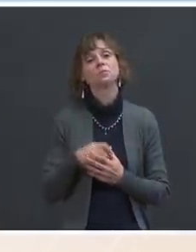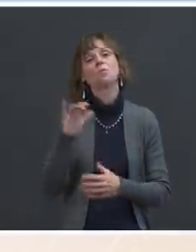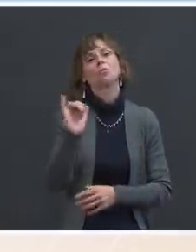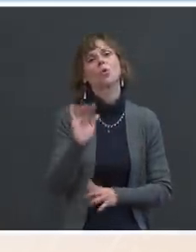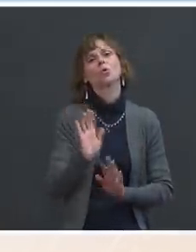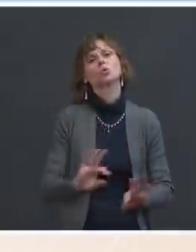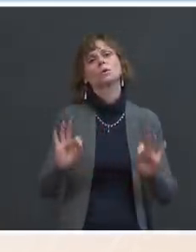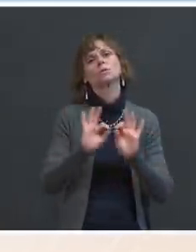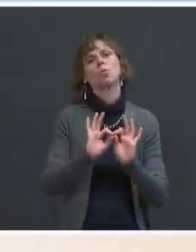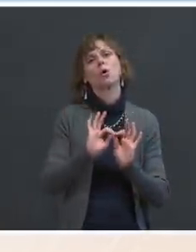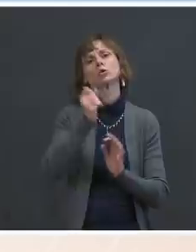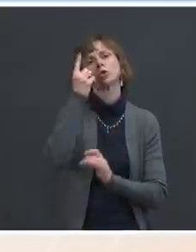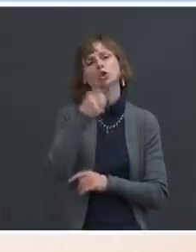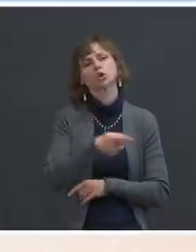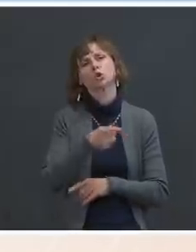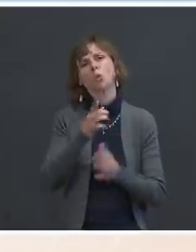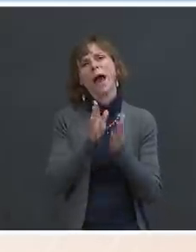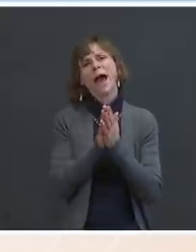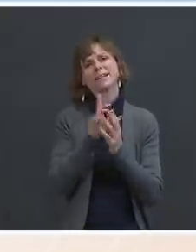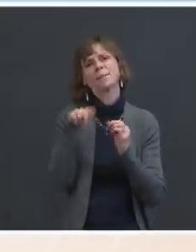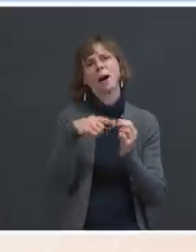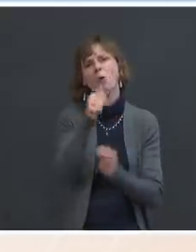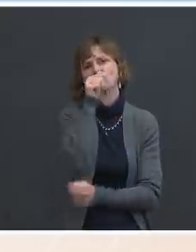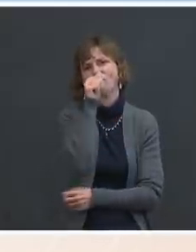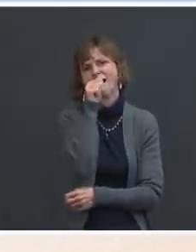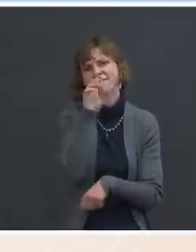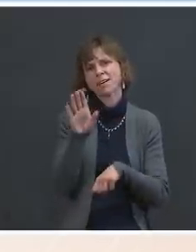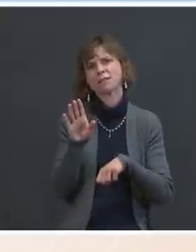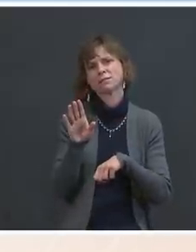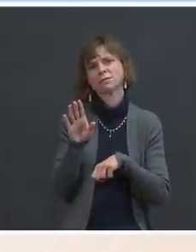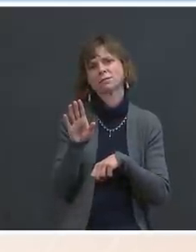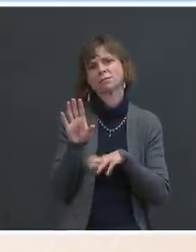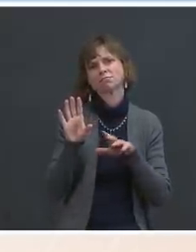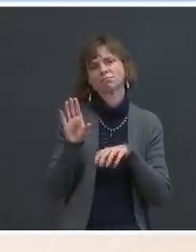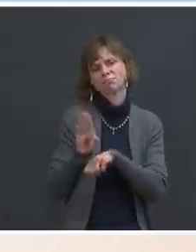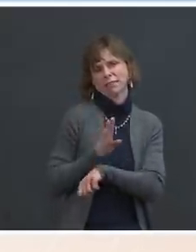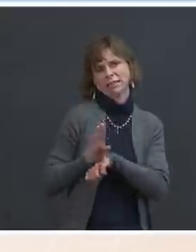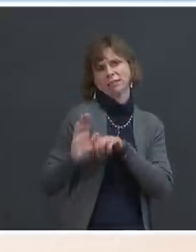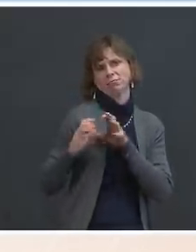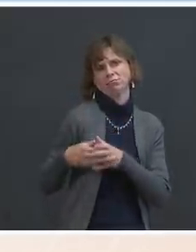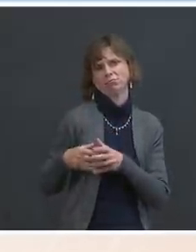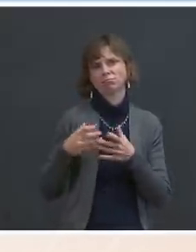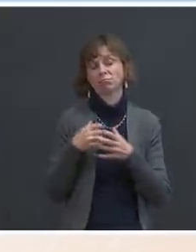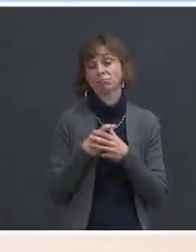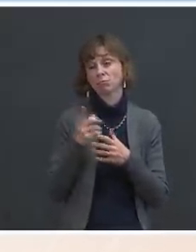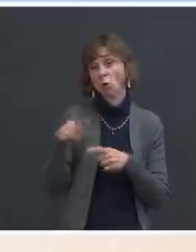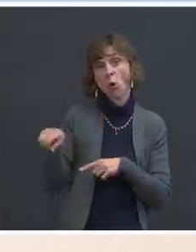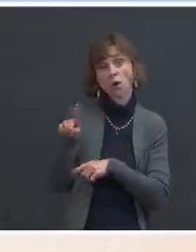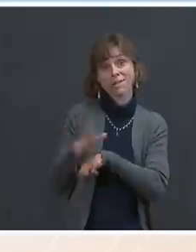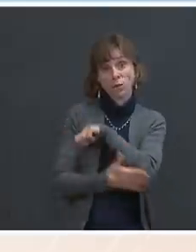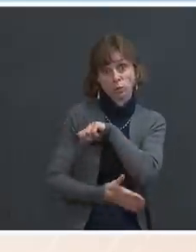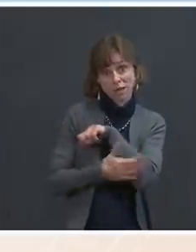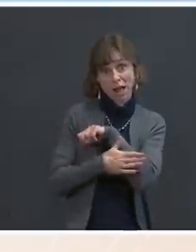you asked about the private sector. The private sector in all of these countries -- in Central America, in particular --